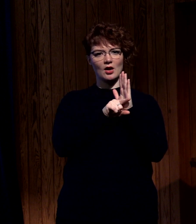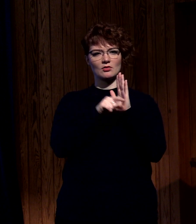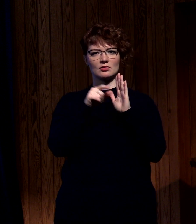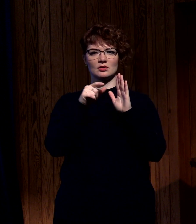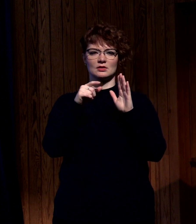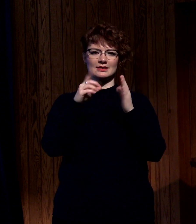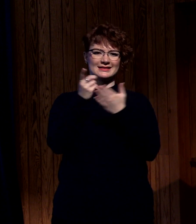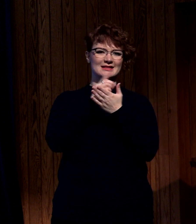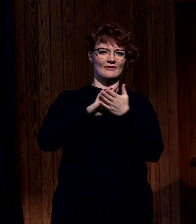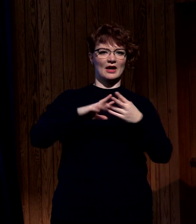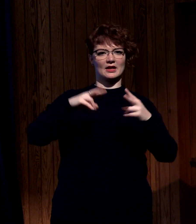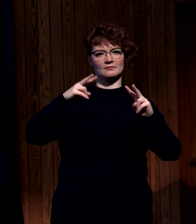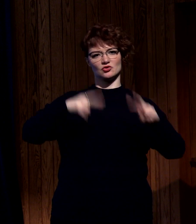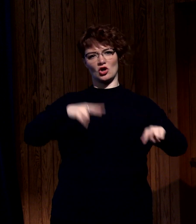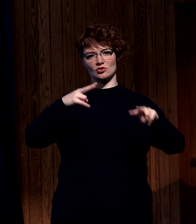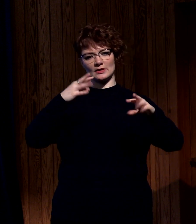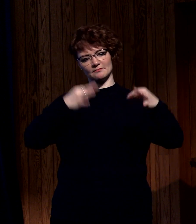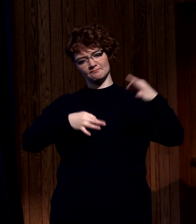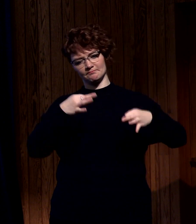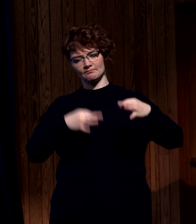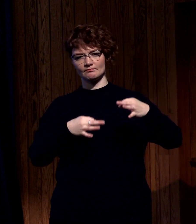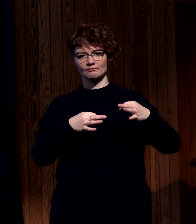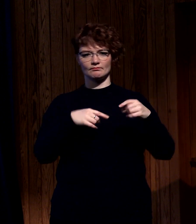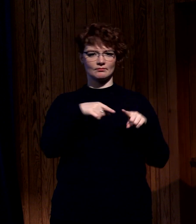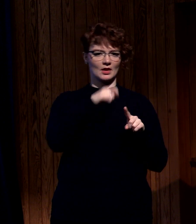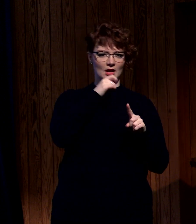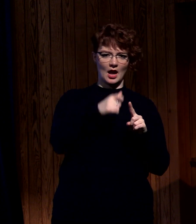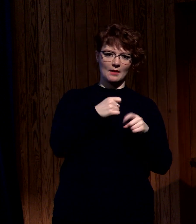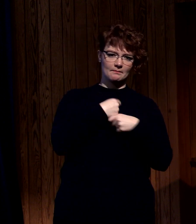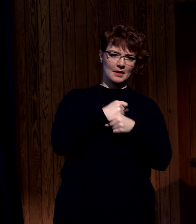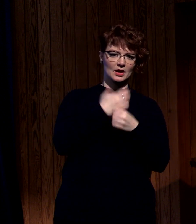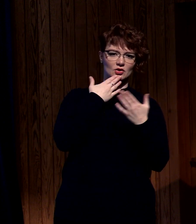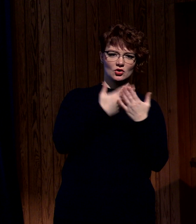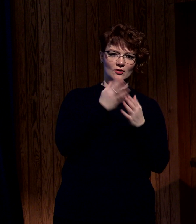for their failure. to produce good fruit, it's in this